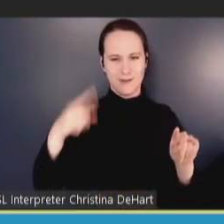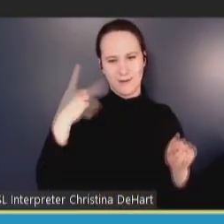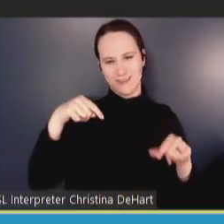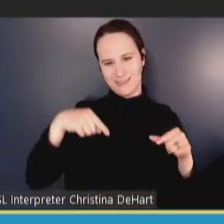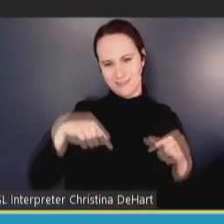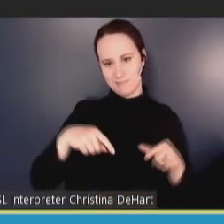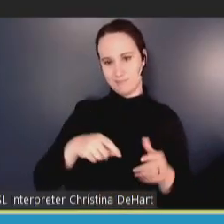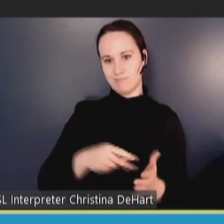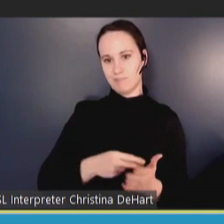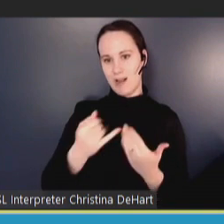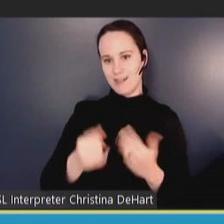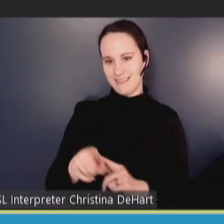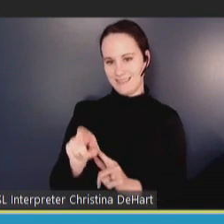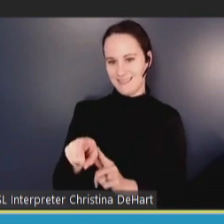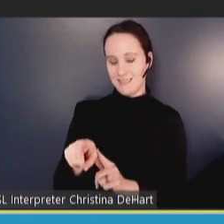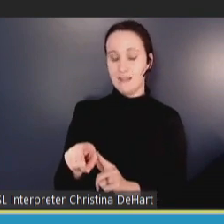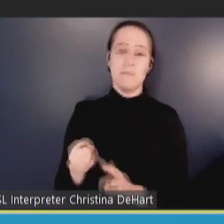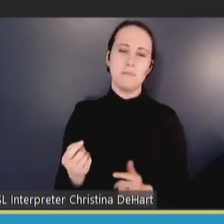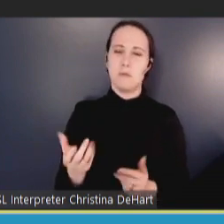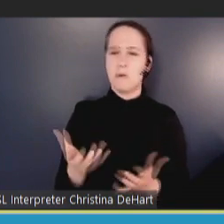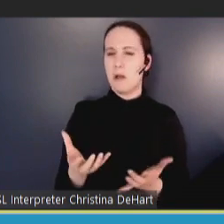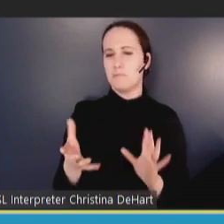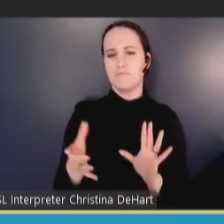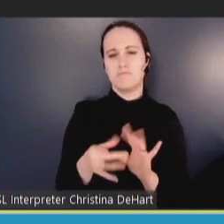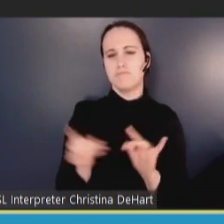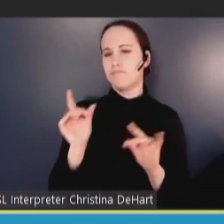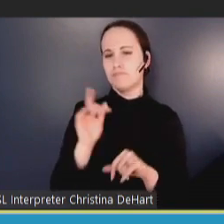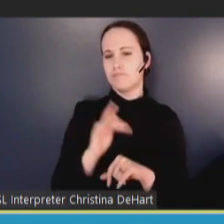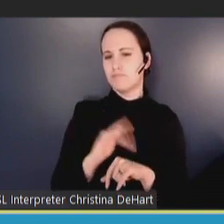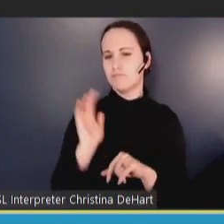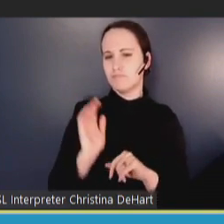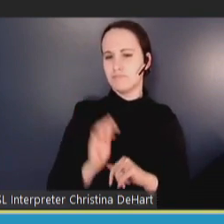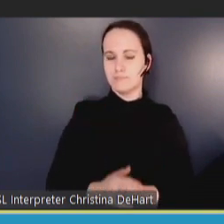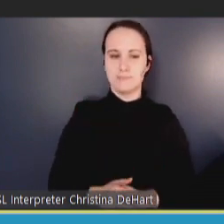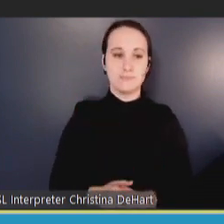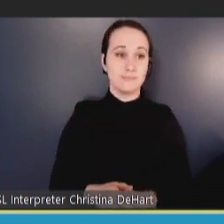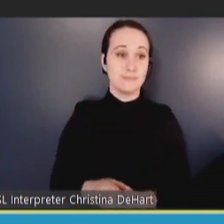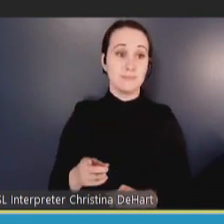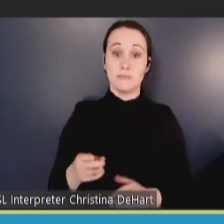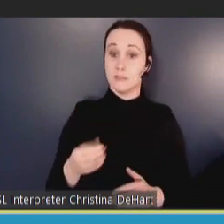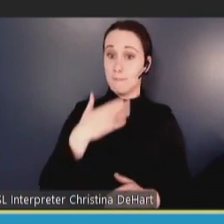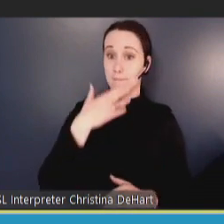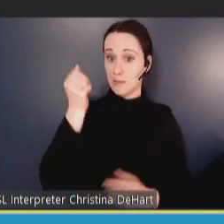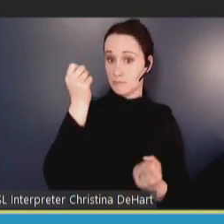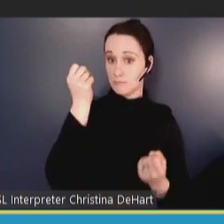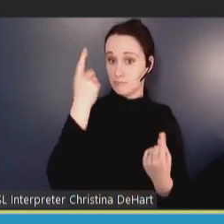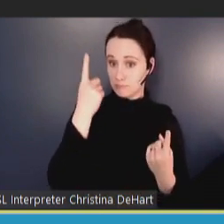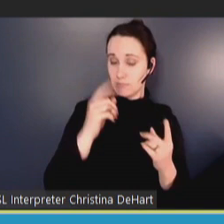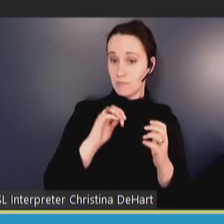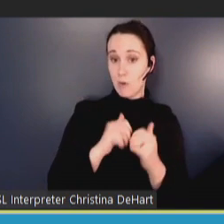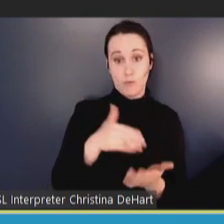but we did want to make mention of this work. To get a better understanding of how frequently VPM,